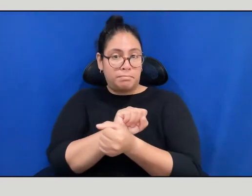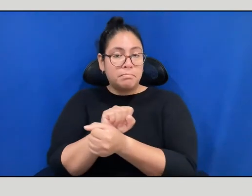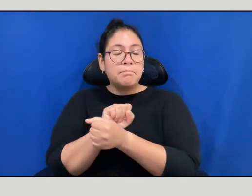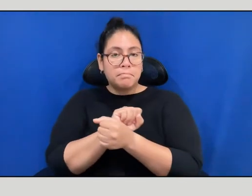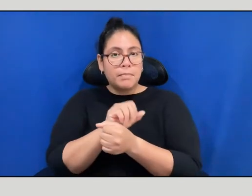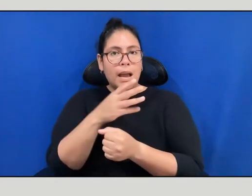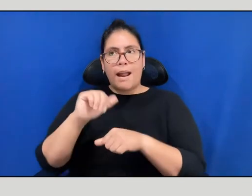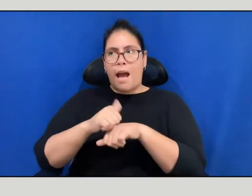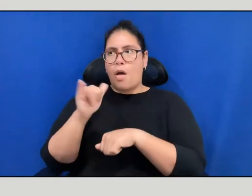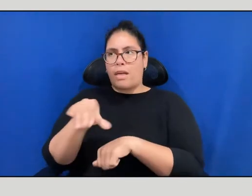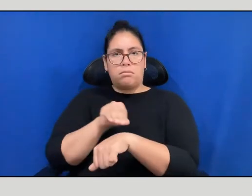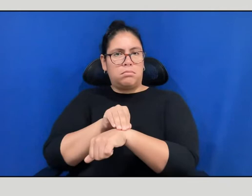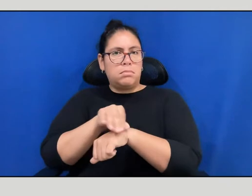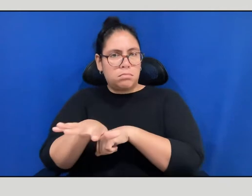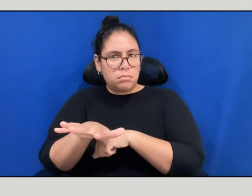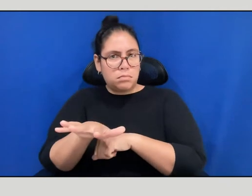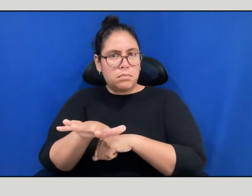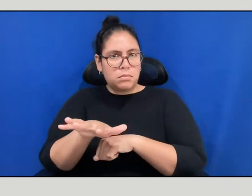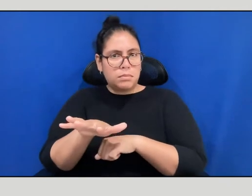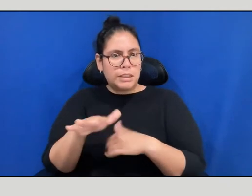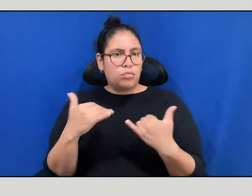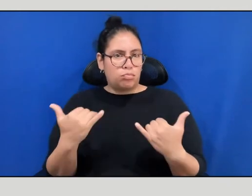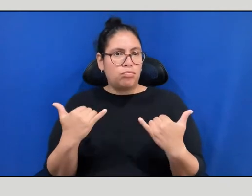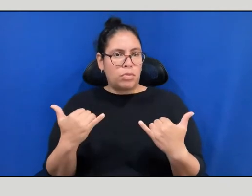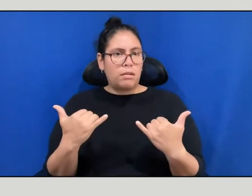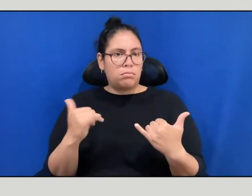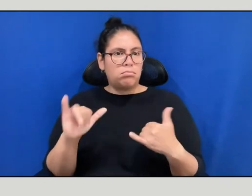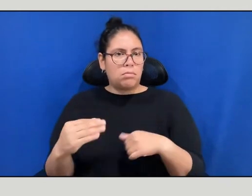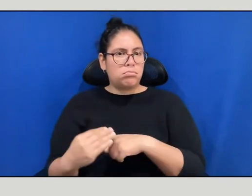So being there with this local expression,